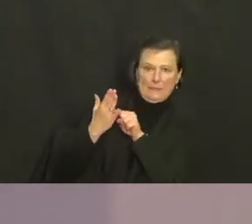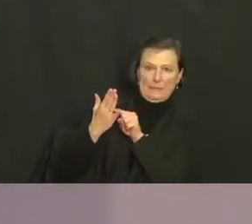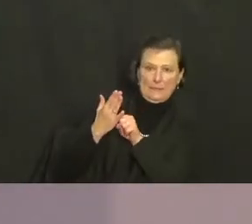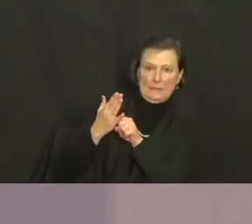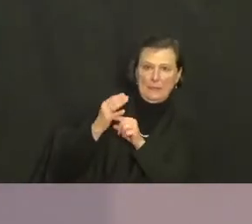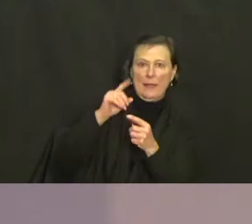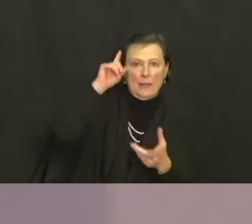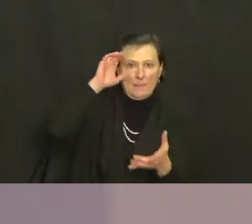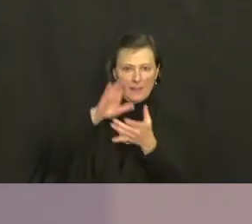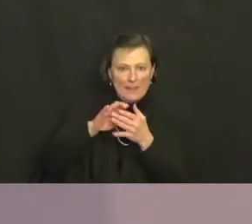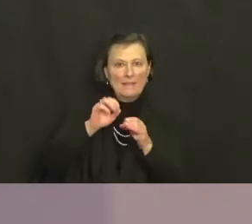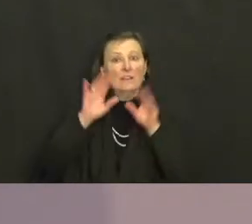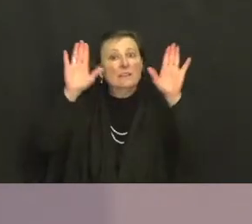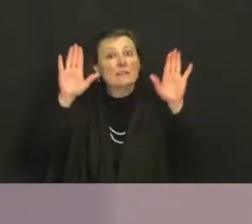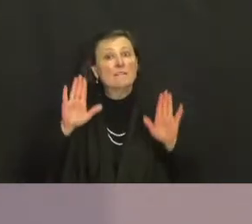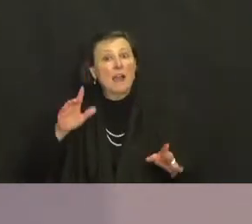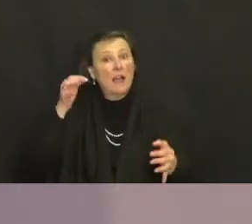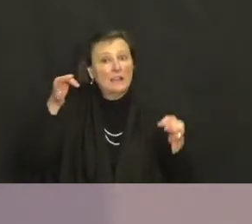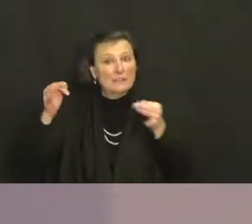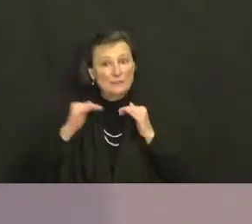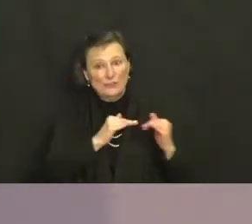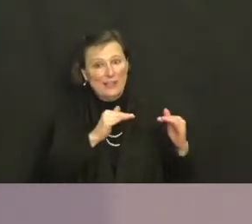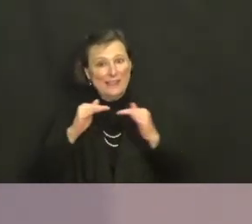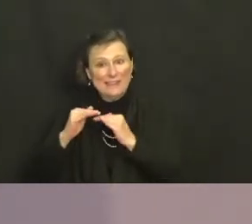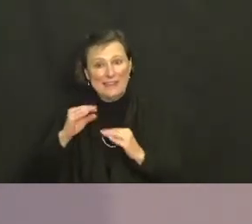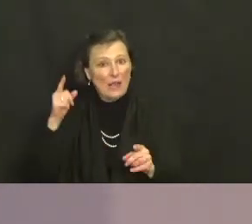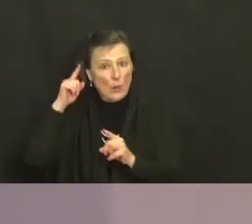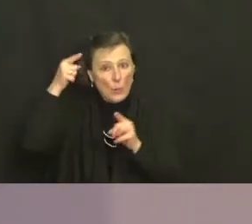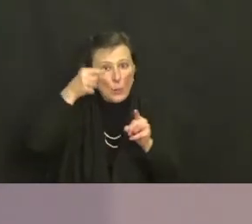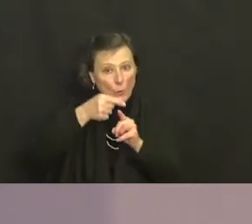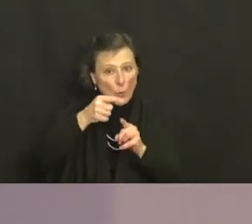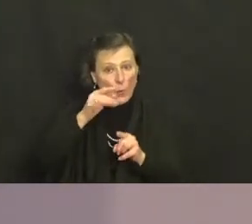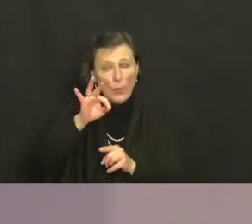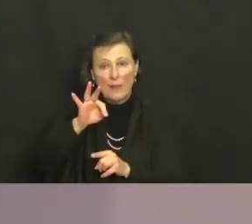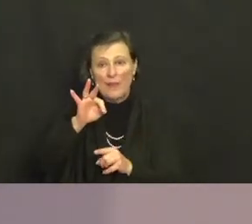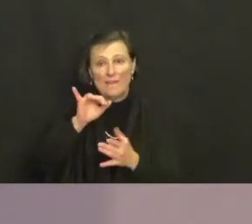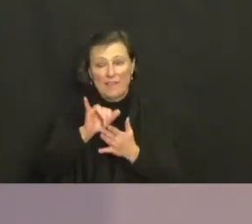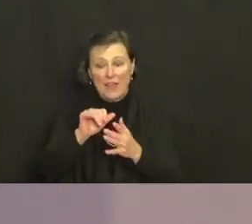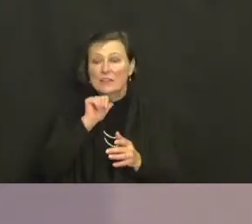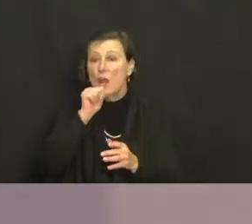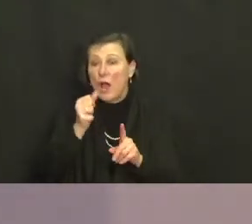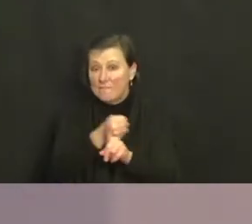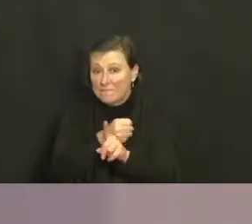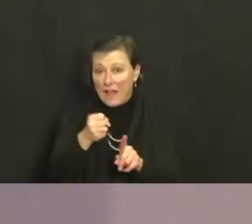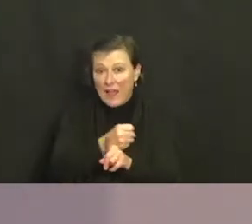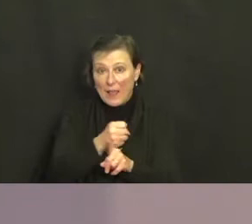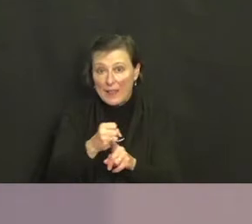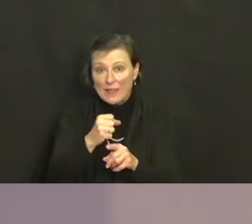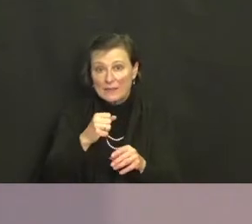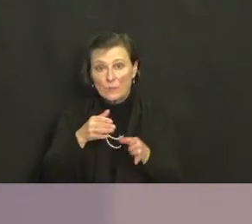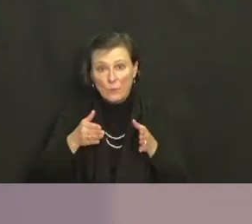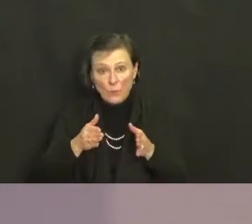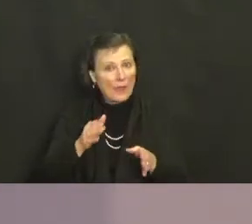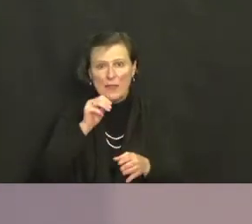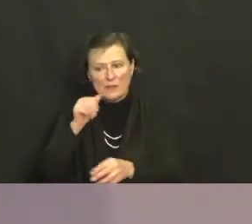And, that the goal of his, Gandhi's non-violent campaigns, was not to defeat the British.